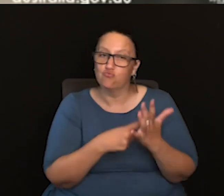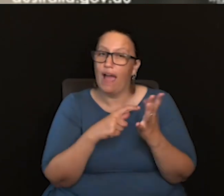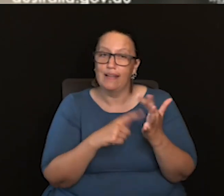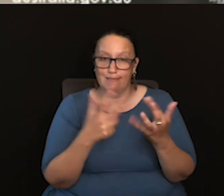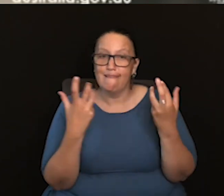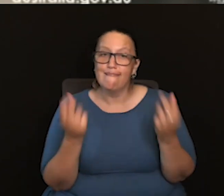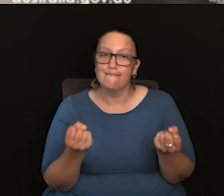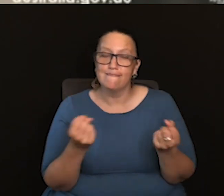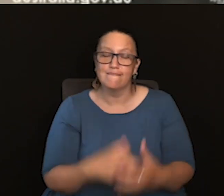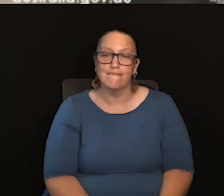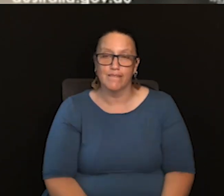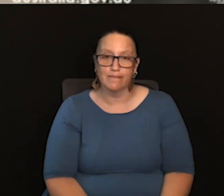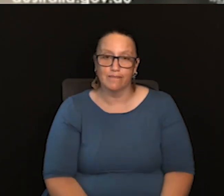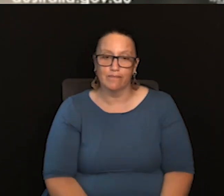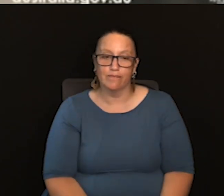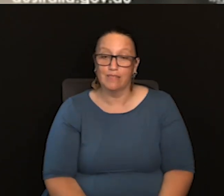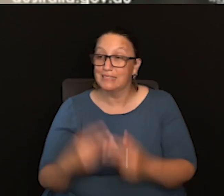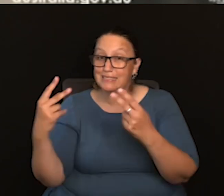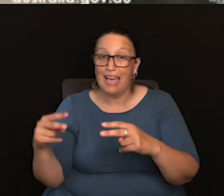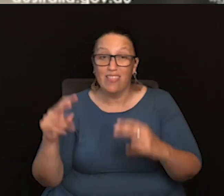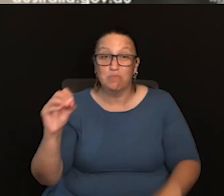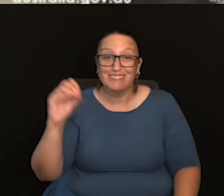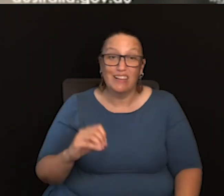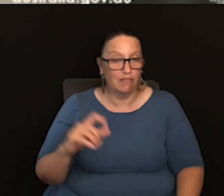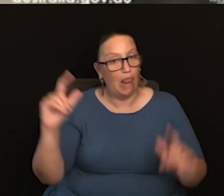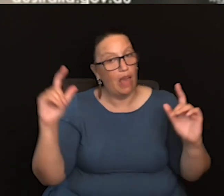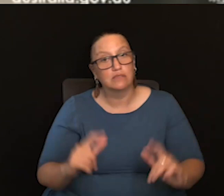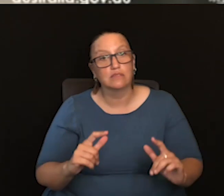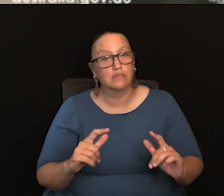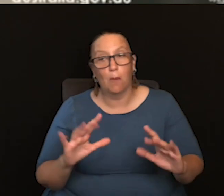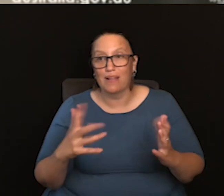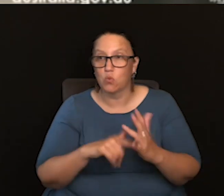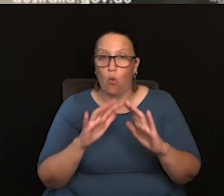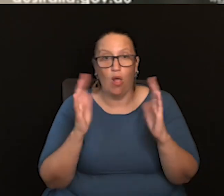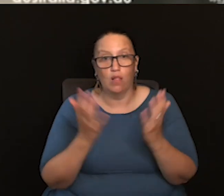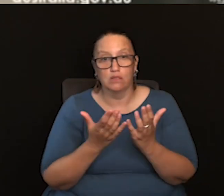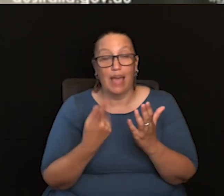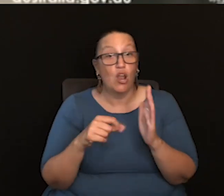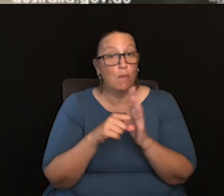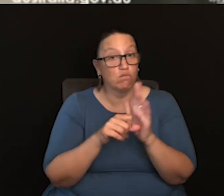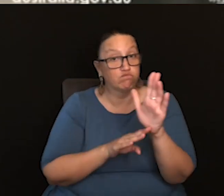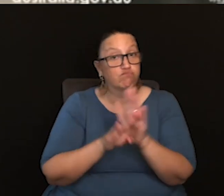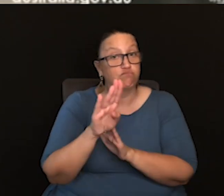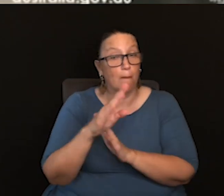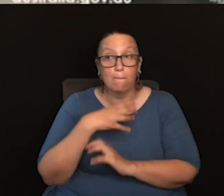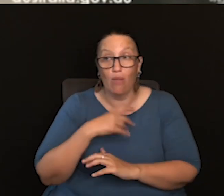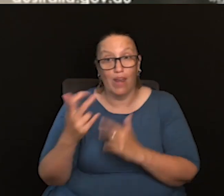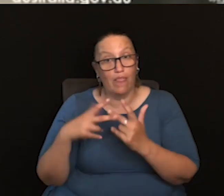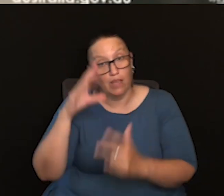Against that background, we're always looking at continuous improvement, continuous improvement.